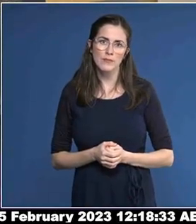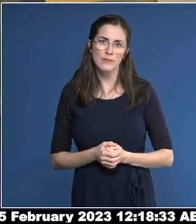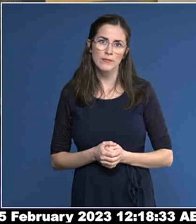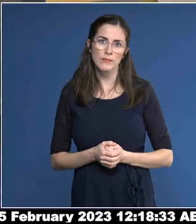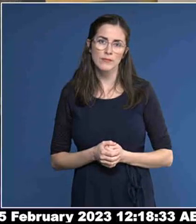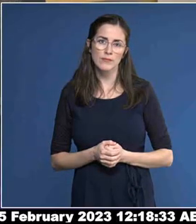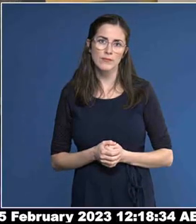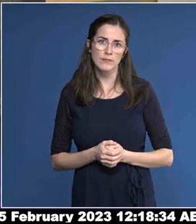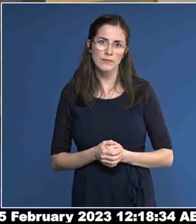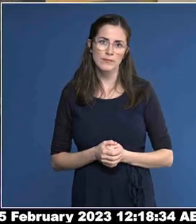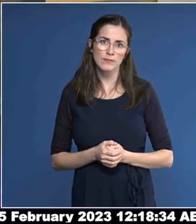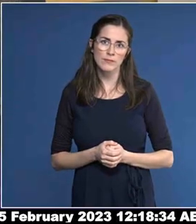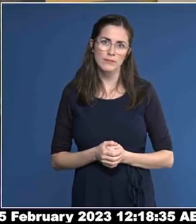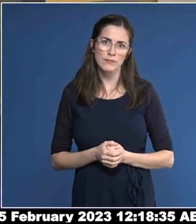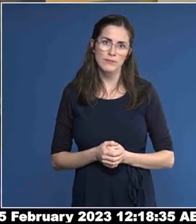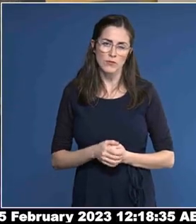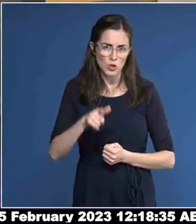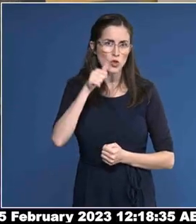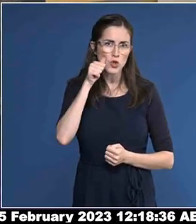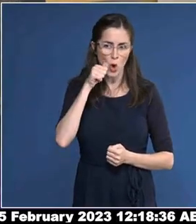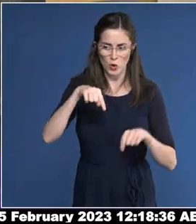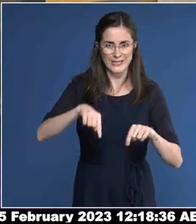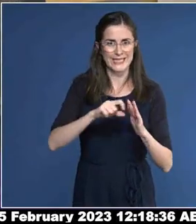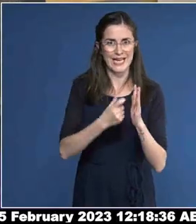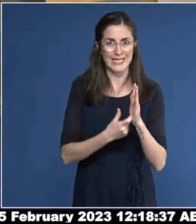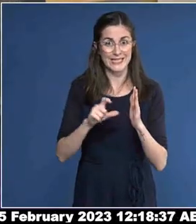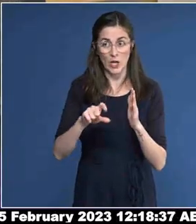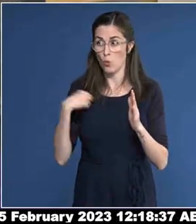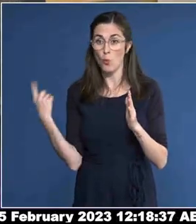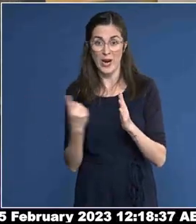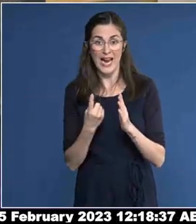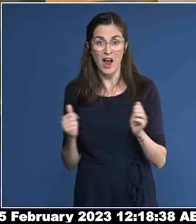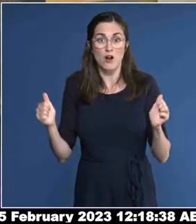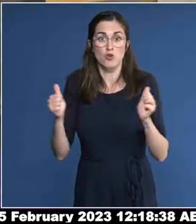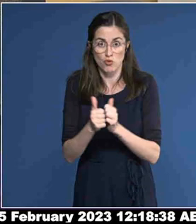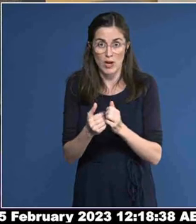Assisting's submissions and not the qualifications raised in the submissions in